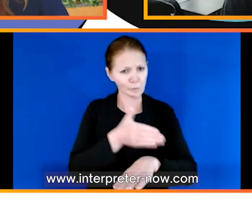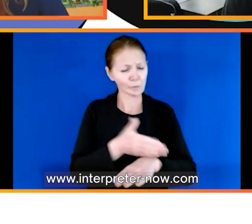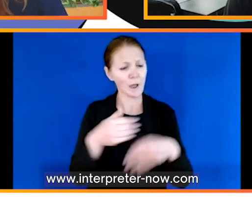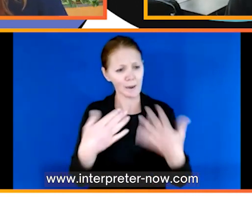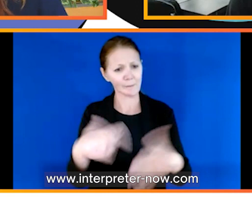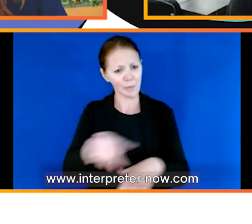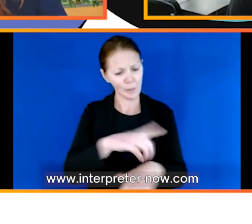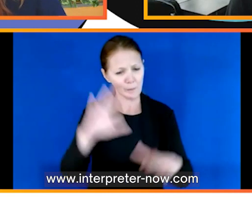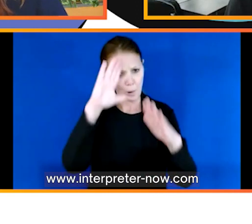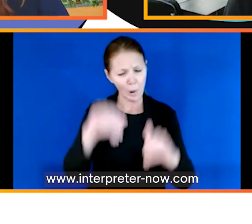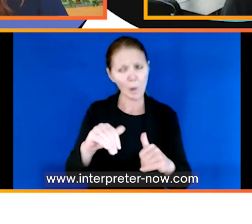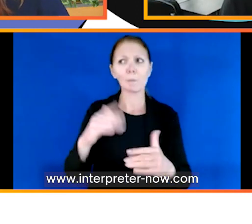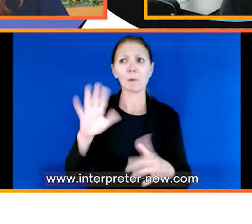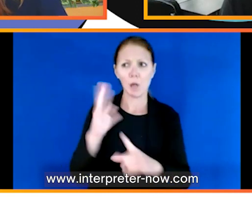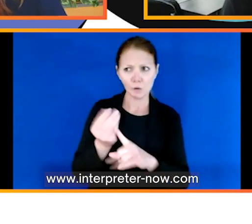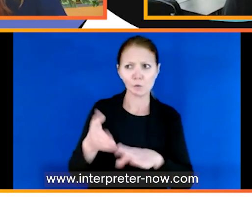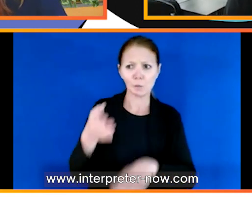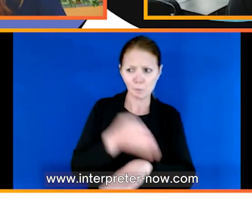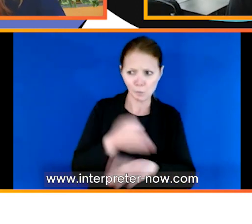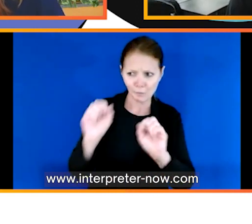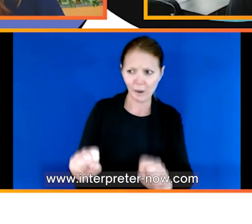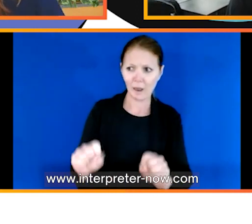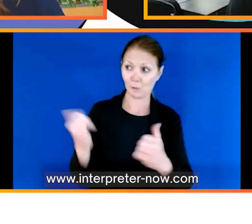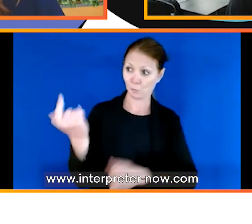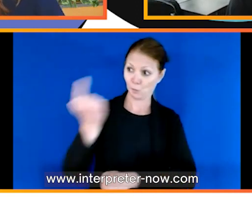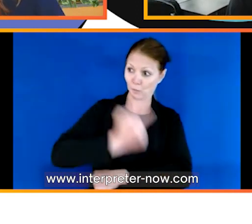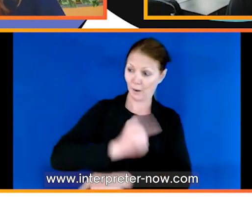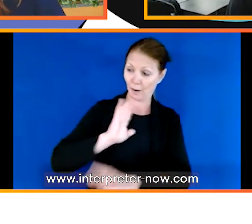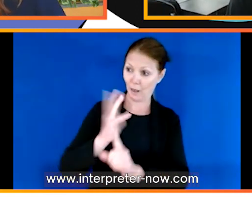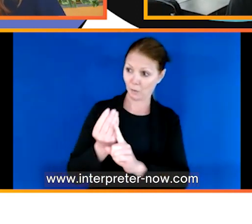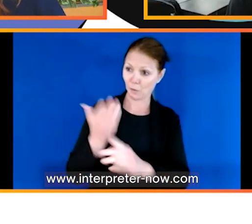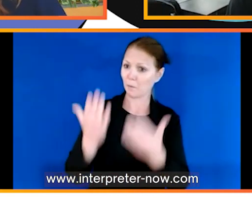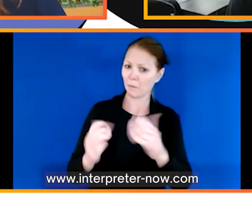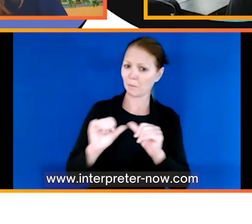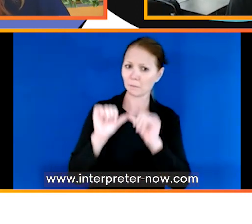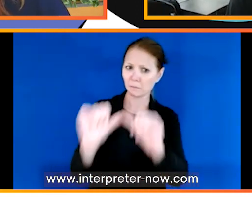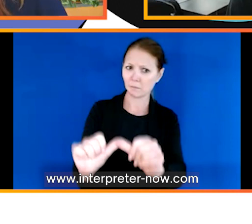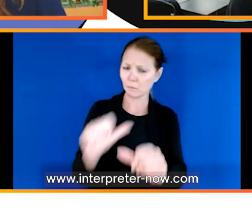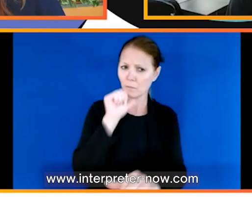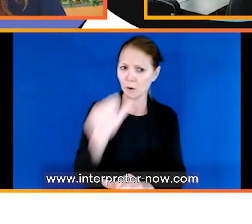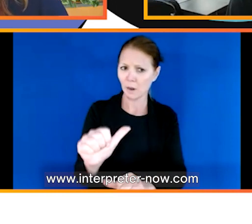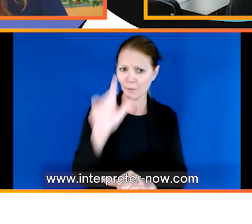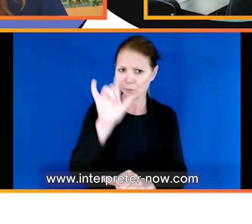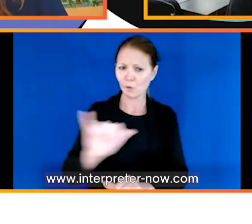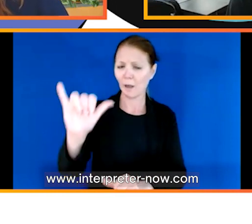I think that working with our leadership team, that was near when we first started, so this